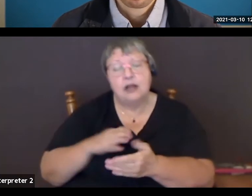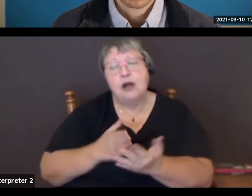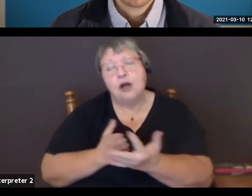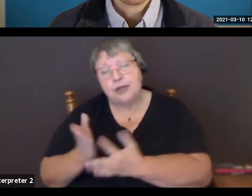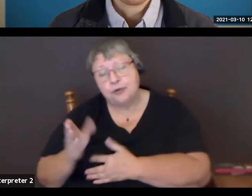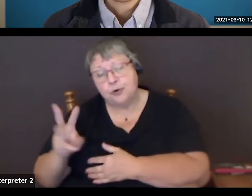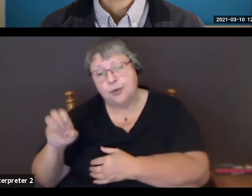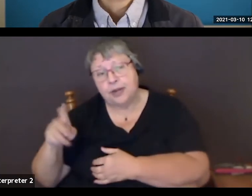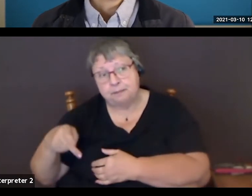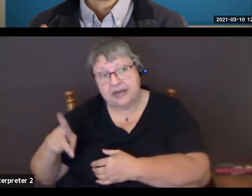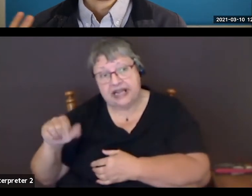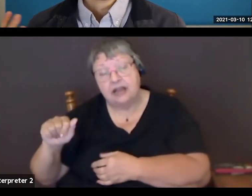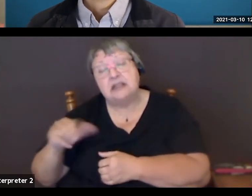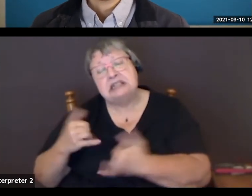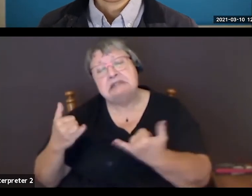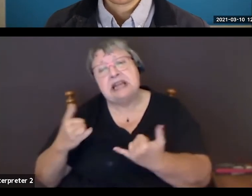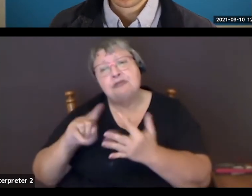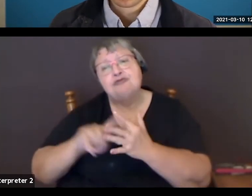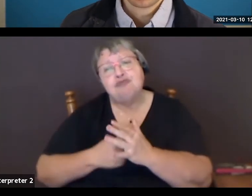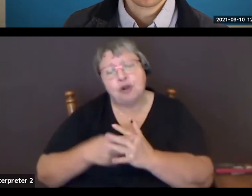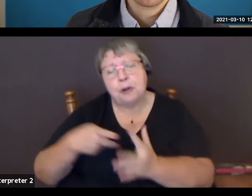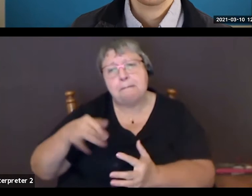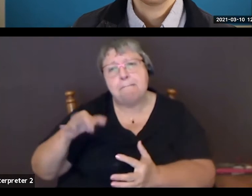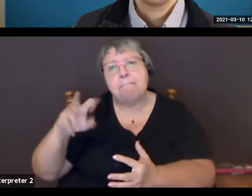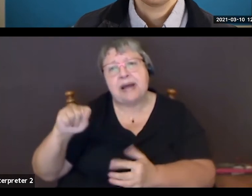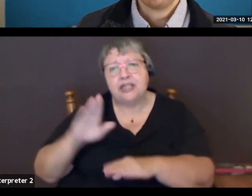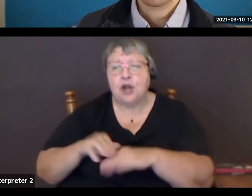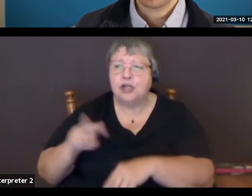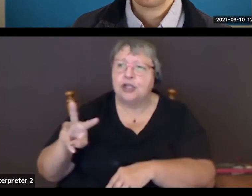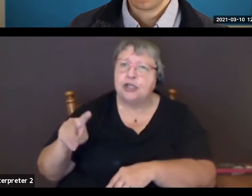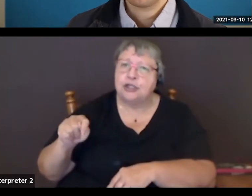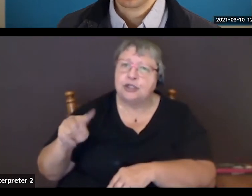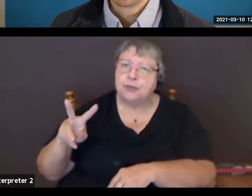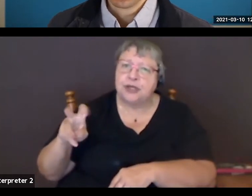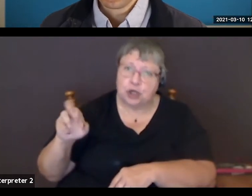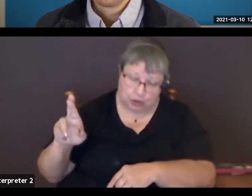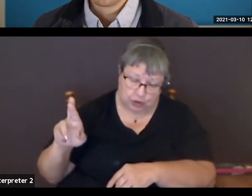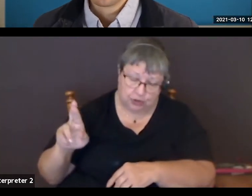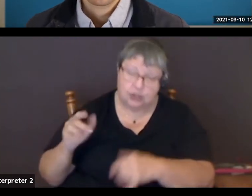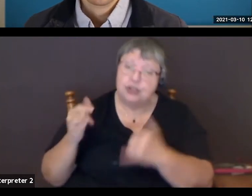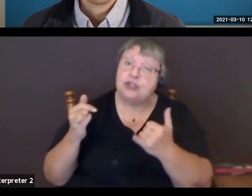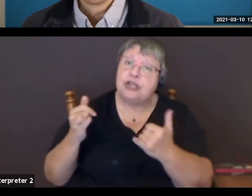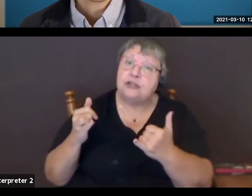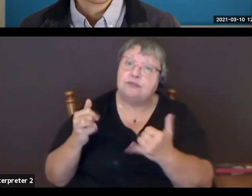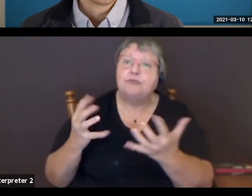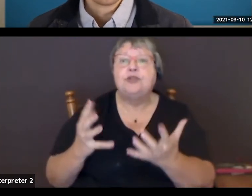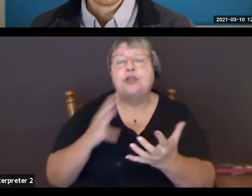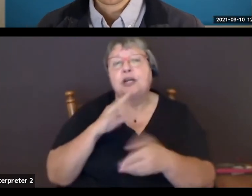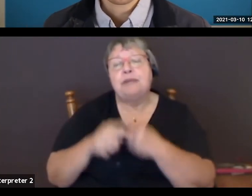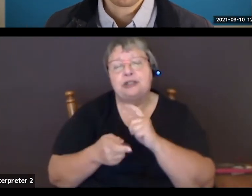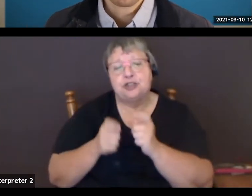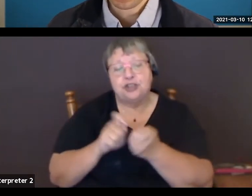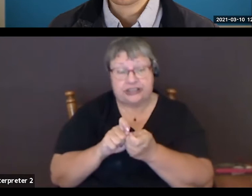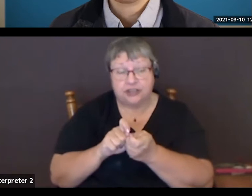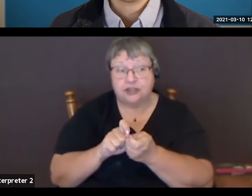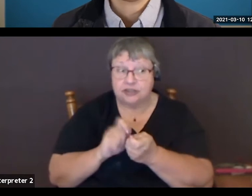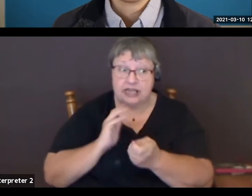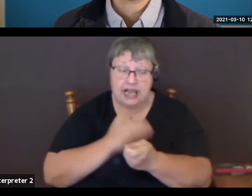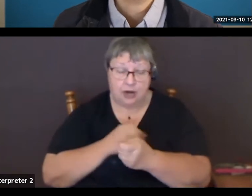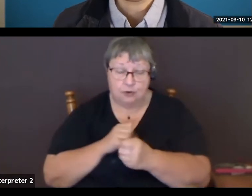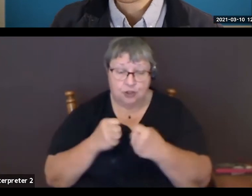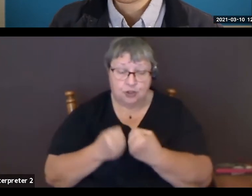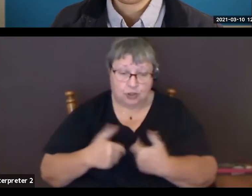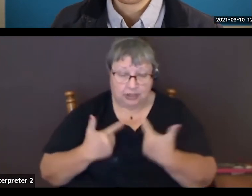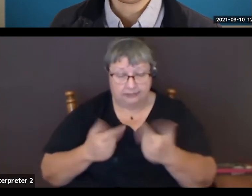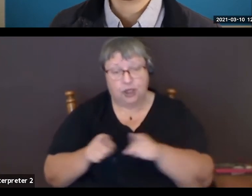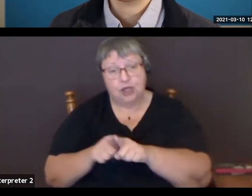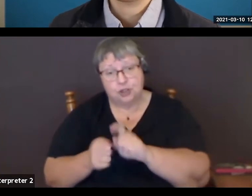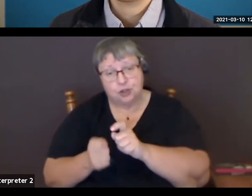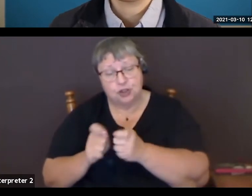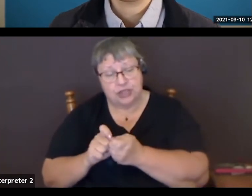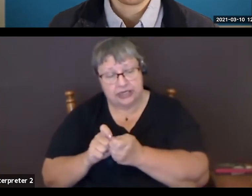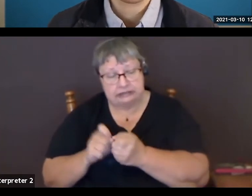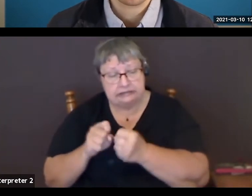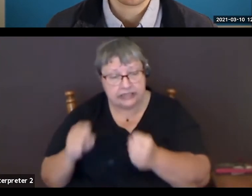Now, today I talked about cat labs and work to test ideas about creating change in our social lives. We've also created novel systems for volunteer base tests and audits of technologies and corporate policies.